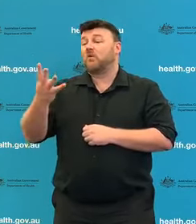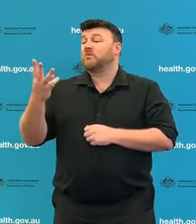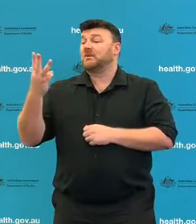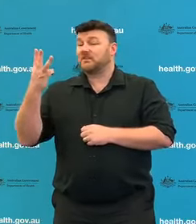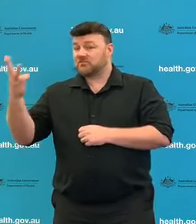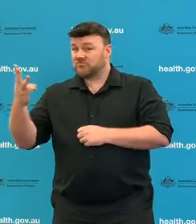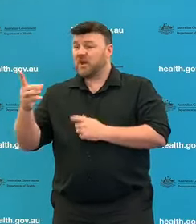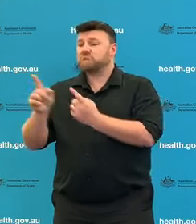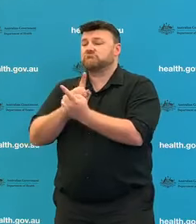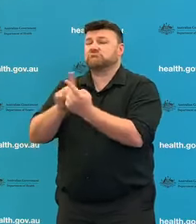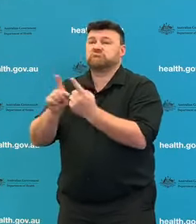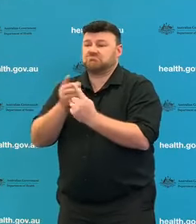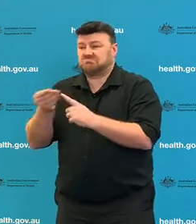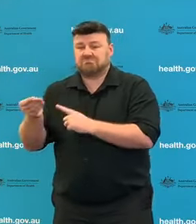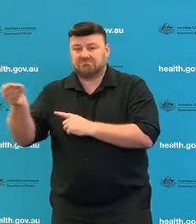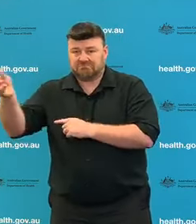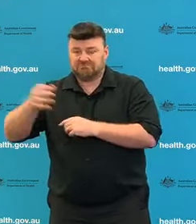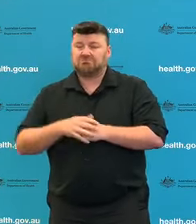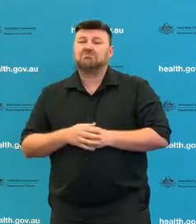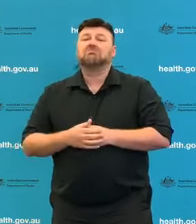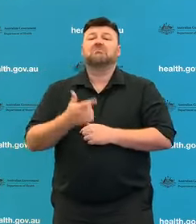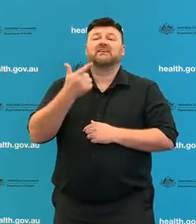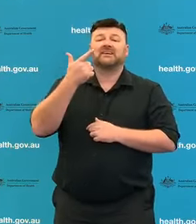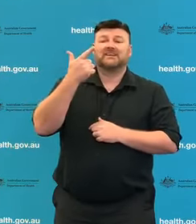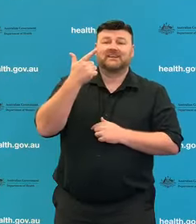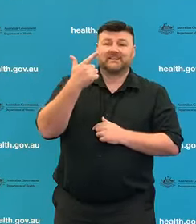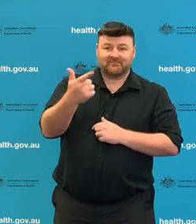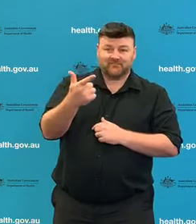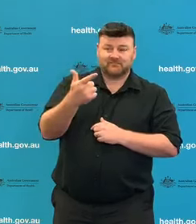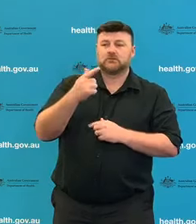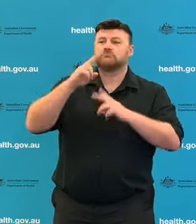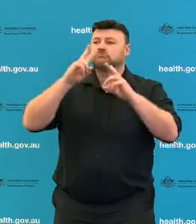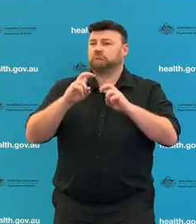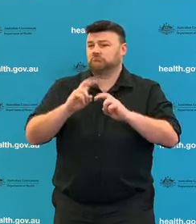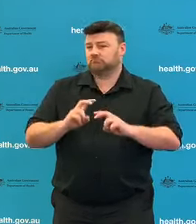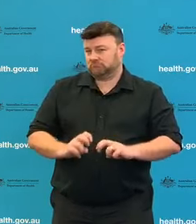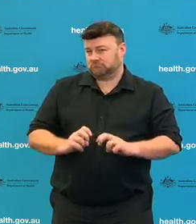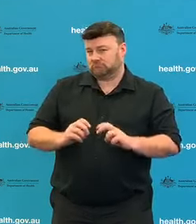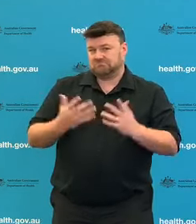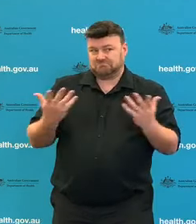and 70 currently under investigation. Queensland has two new cases both of